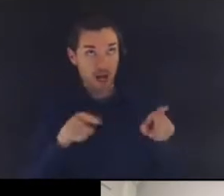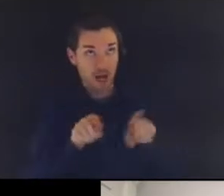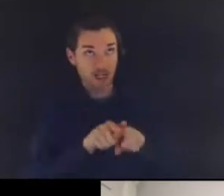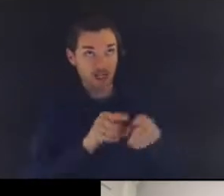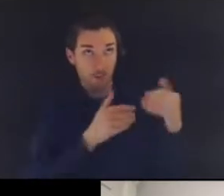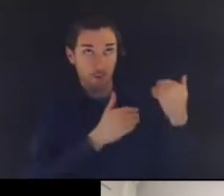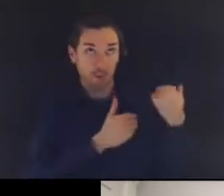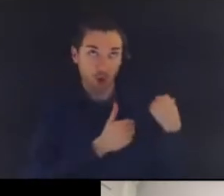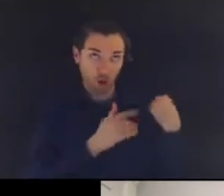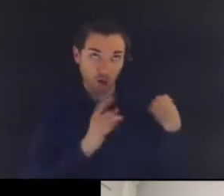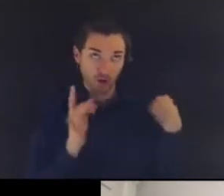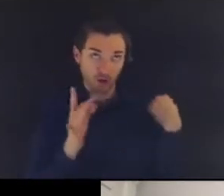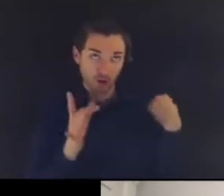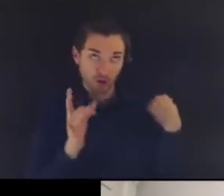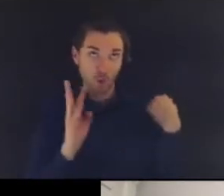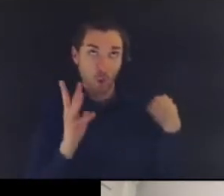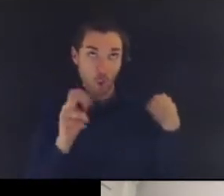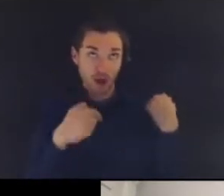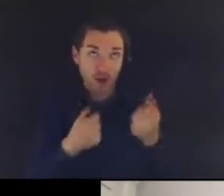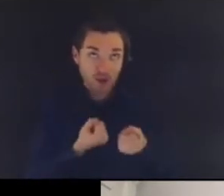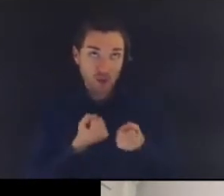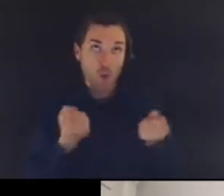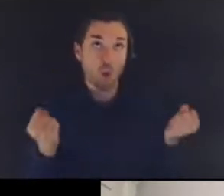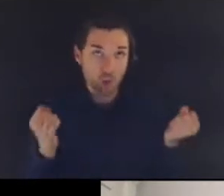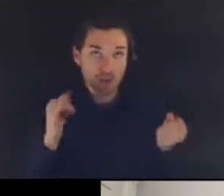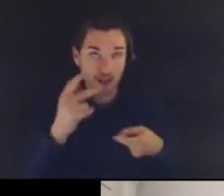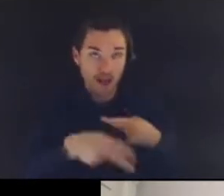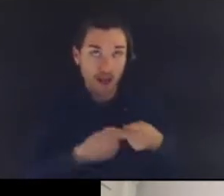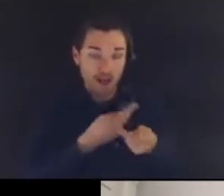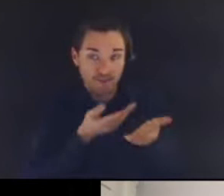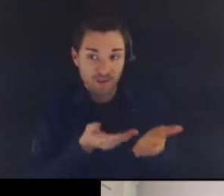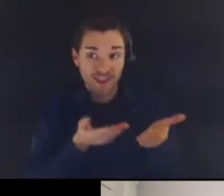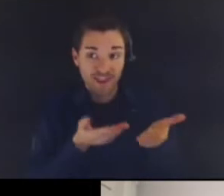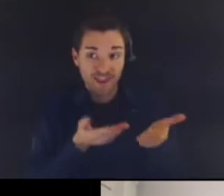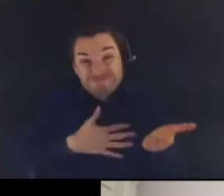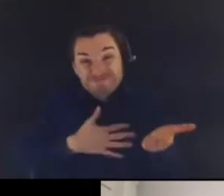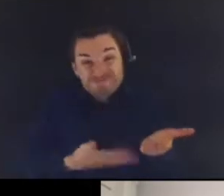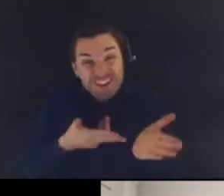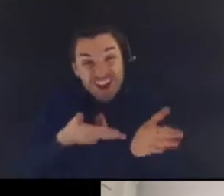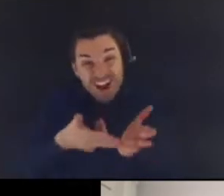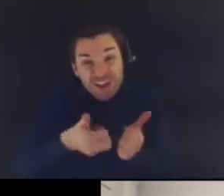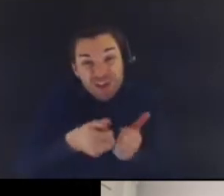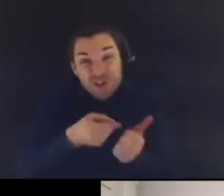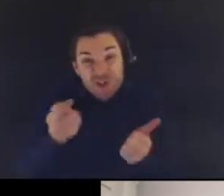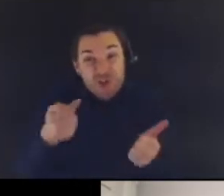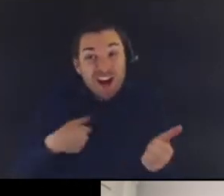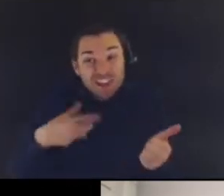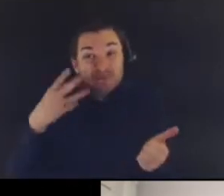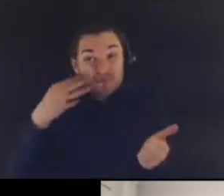And I will admit I have been in places where I have had bosses treat me like a burden.